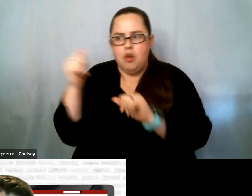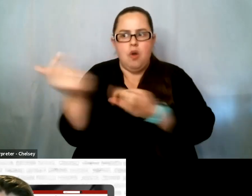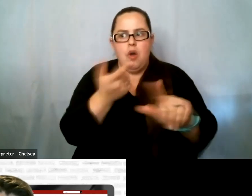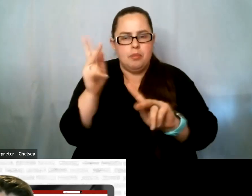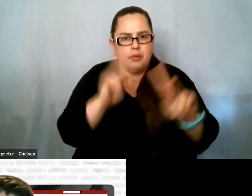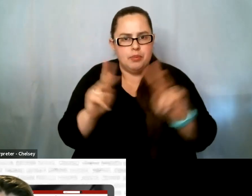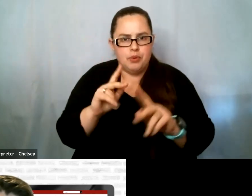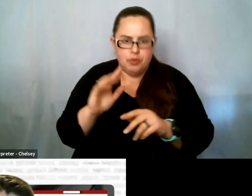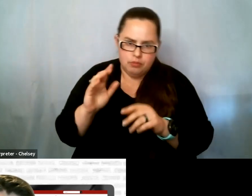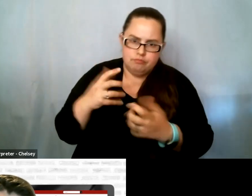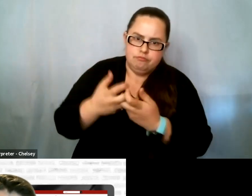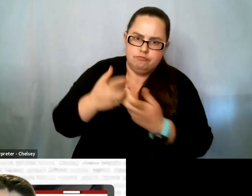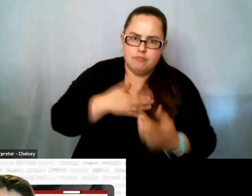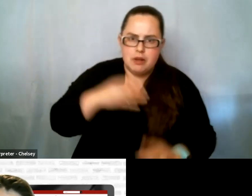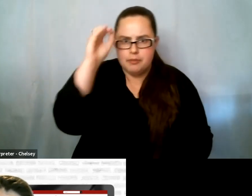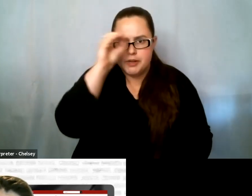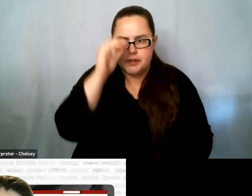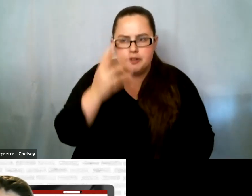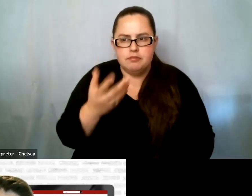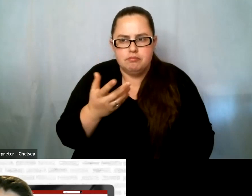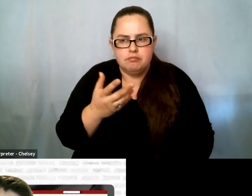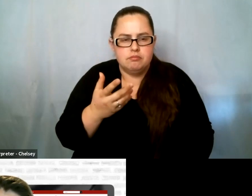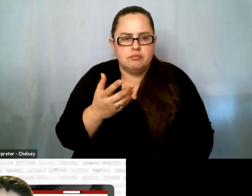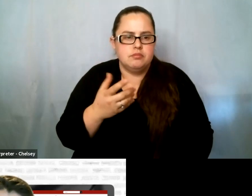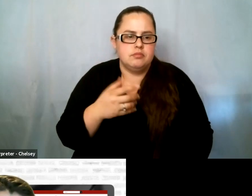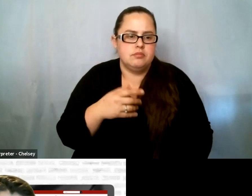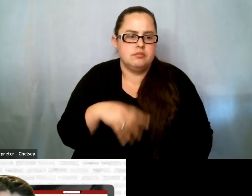point of view. Anyway,